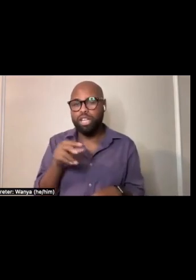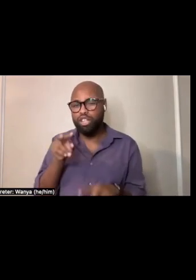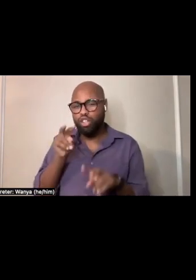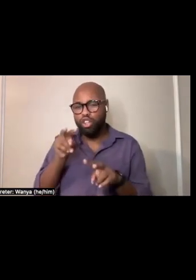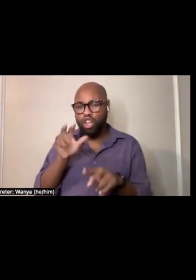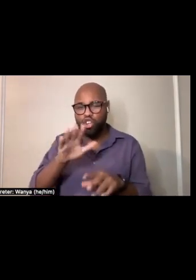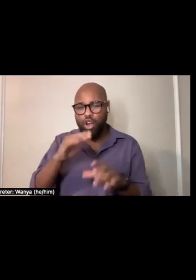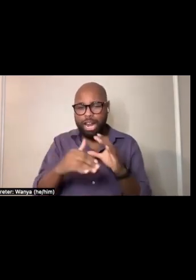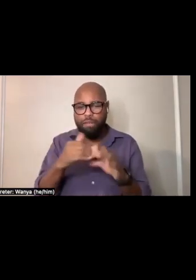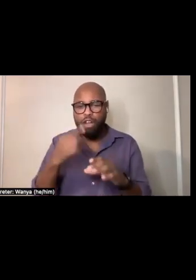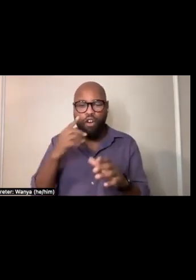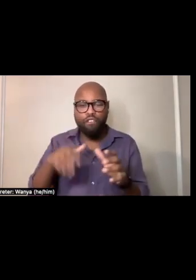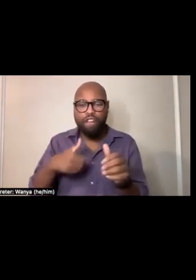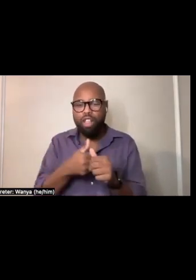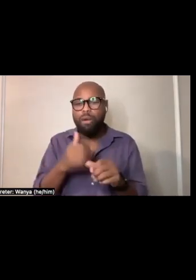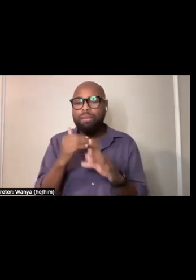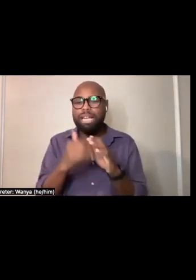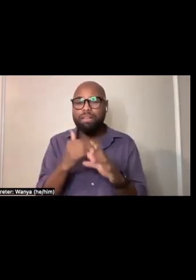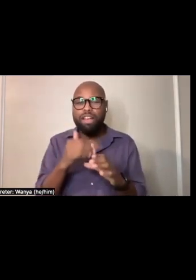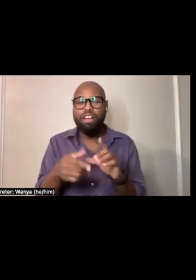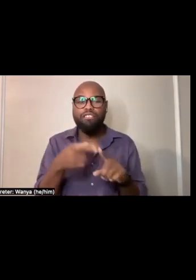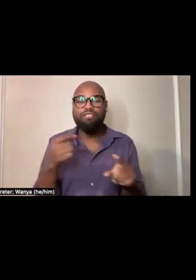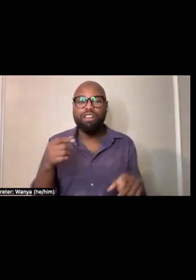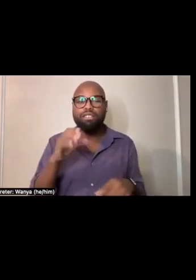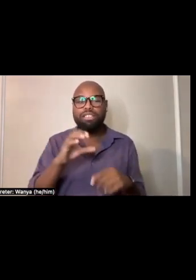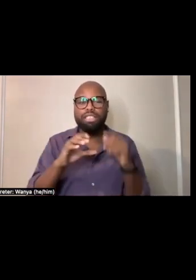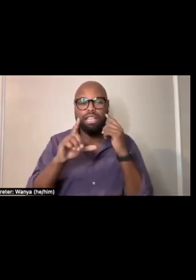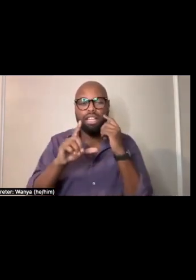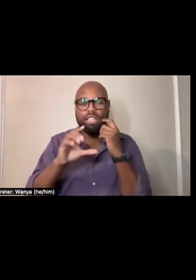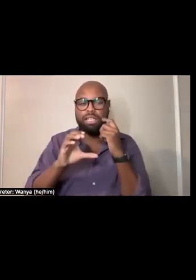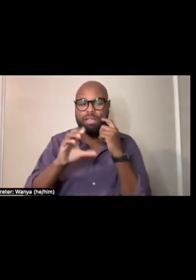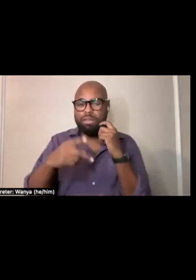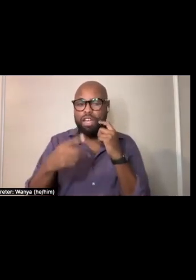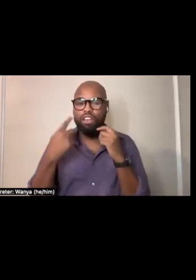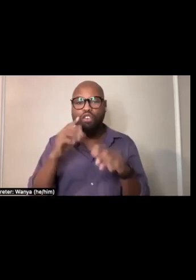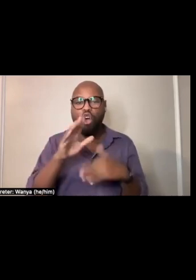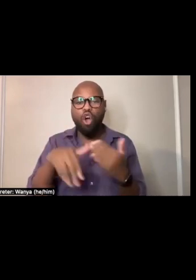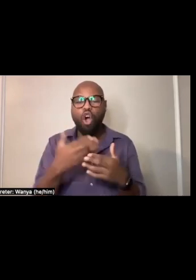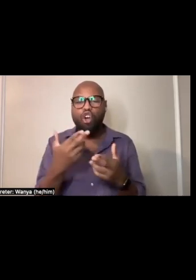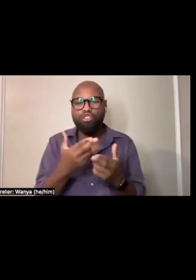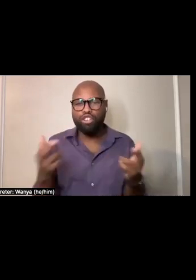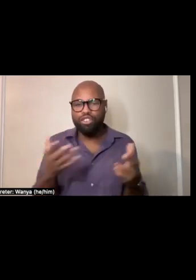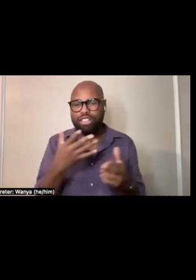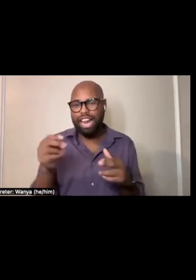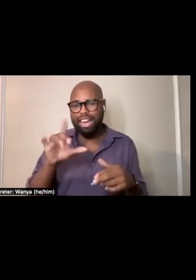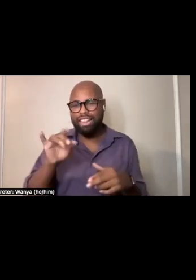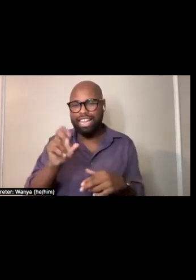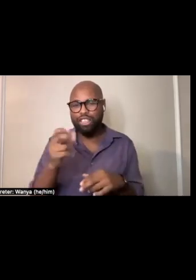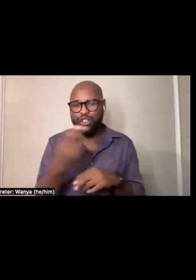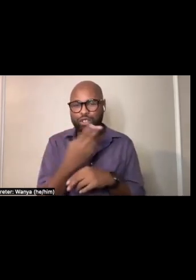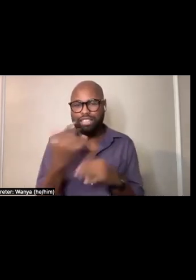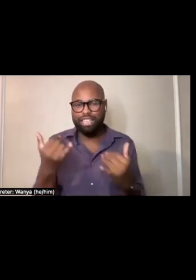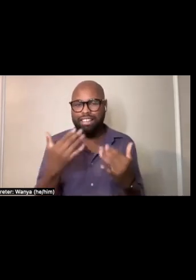the CLPC for all resources and Links today. Thank you so much and have a good day.